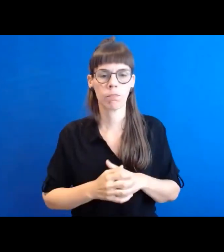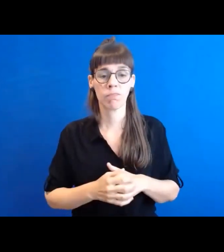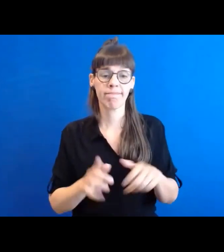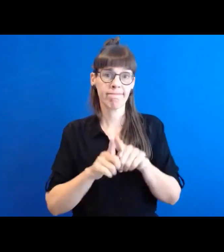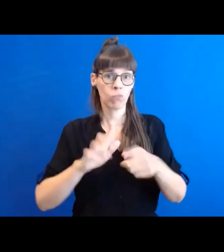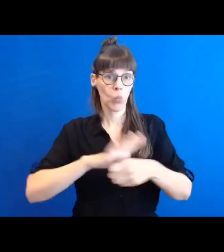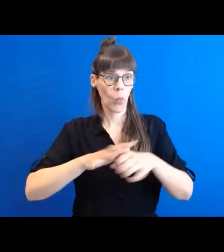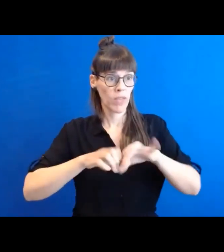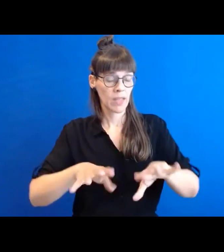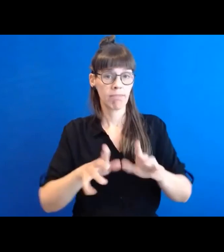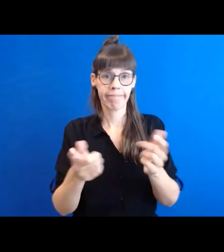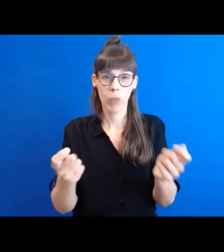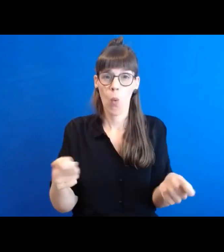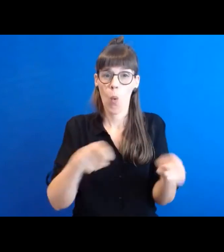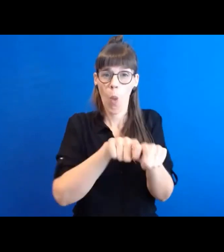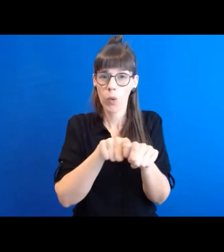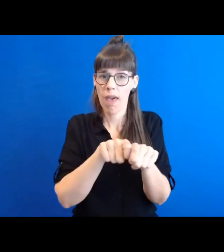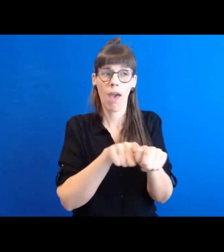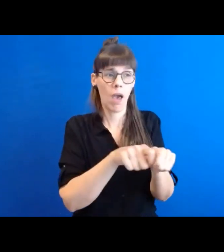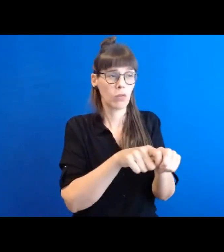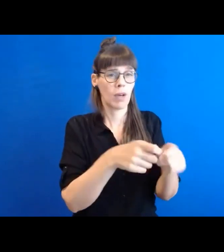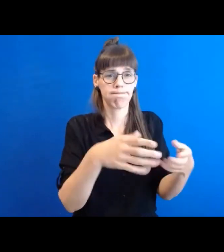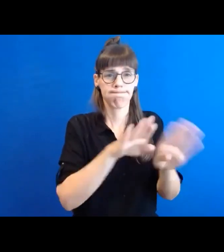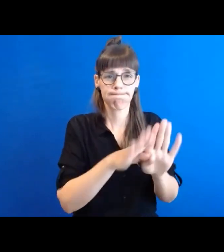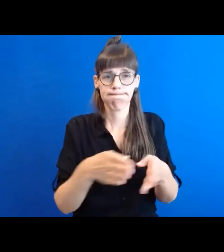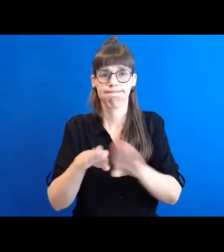of informal jobs. And